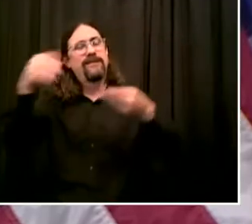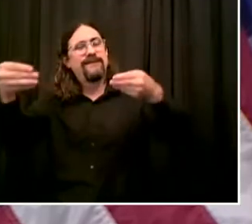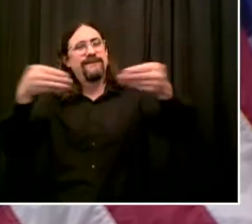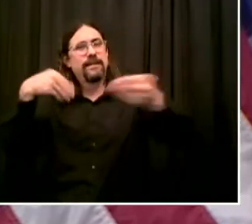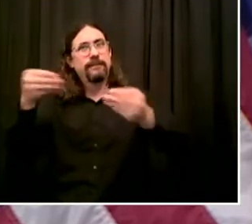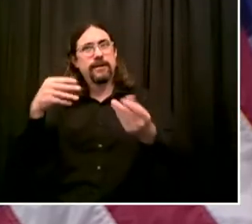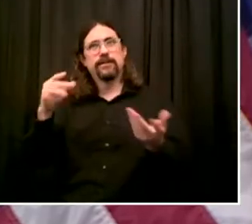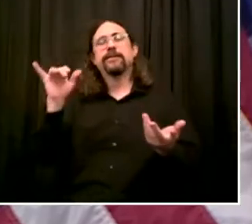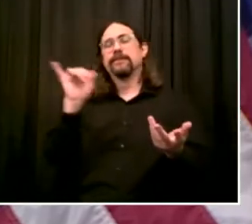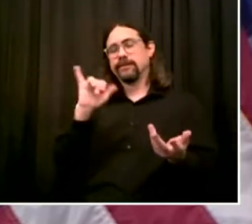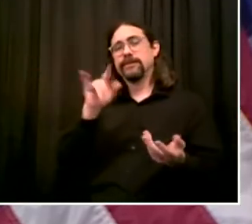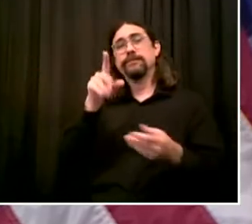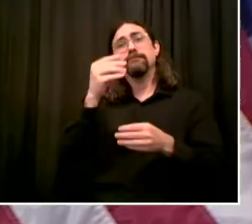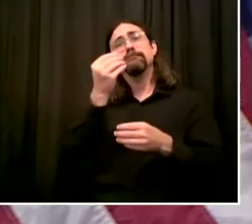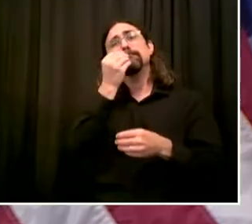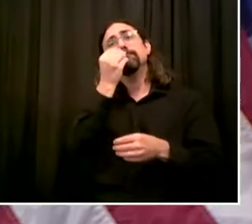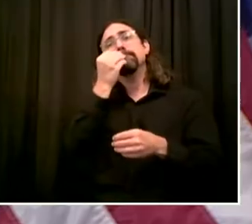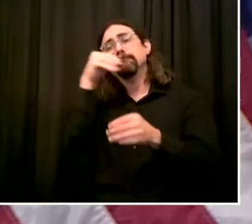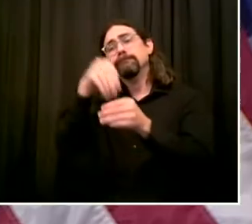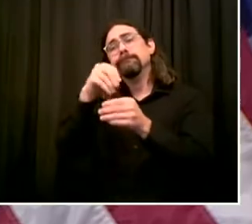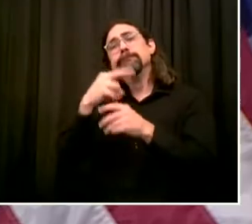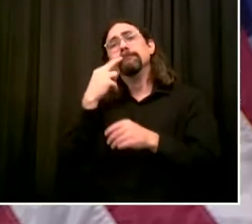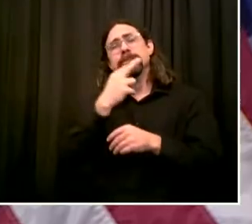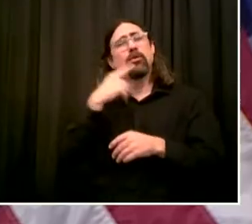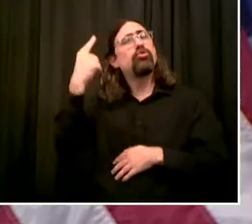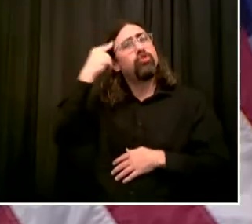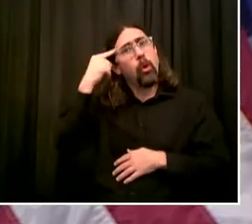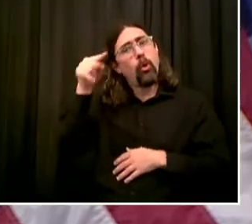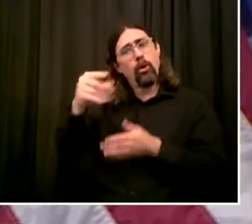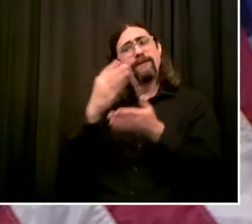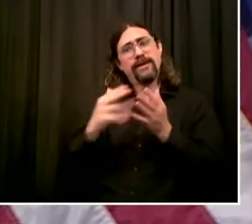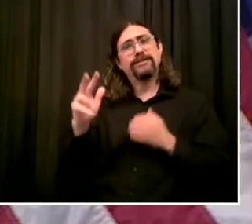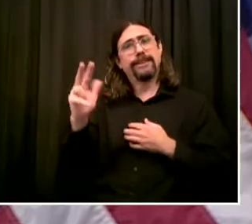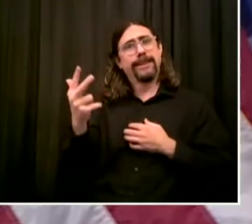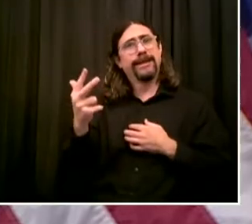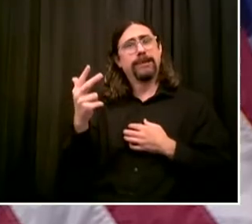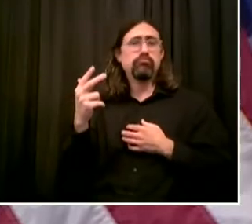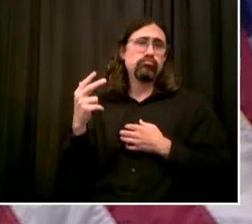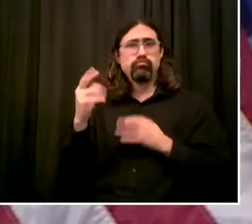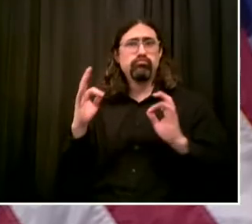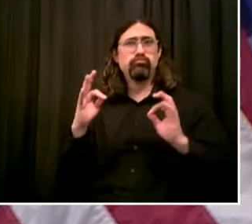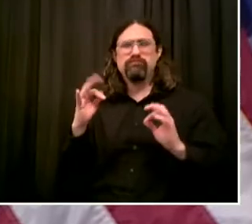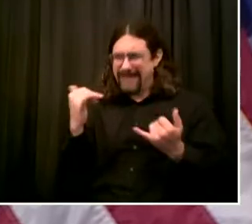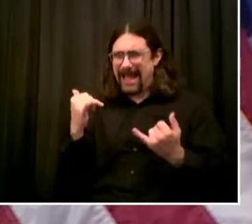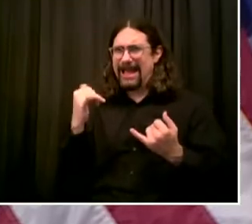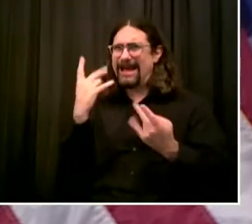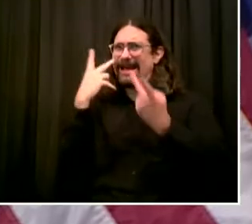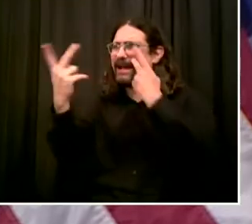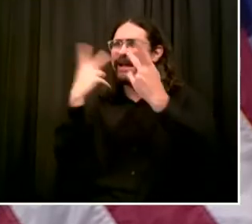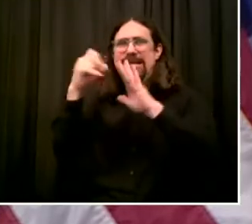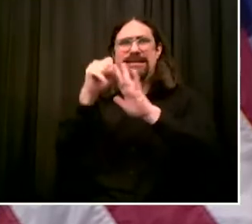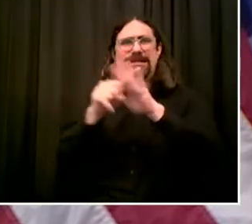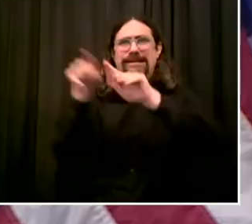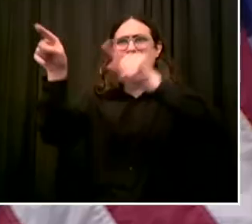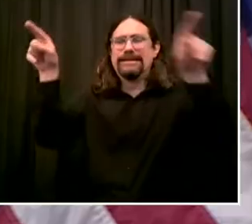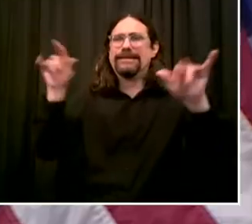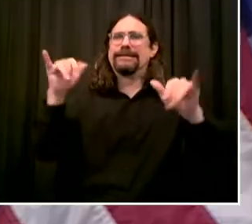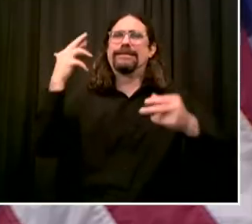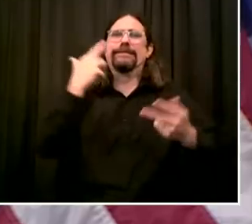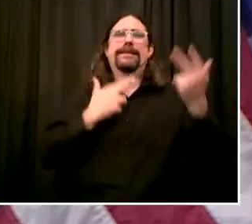THEY ARE KEEPING FOCUSEDú WHAT WORKS AND IF WE SEE A PROBLEM, WE HAVE TO ADDRESS IT. HOWEVER, AS WE IMPROVE THE BUDGET FOR THE YEAR, HOPEFULLY,